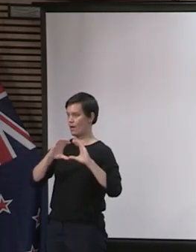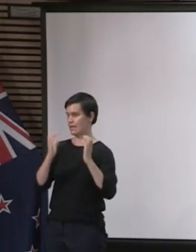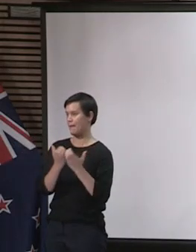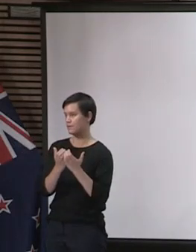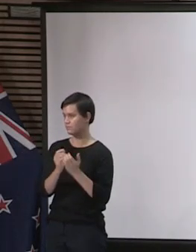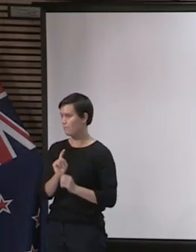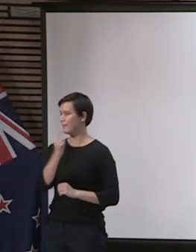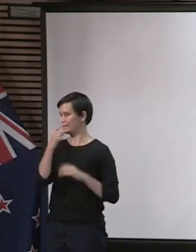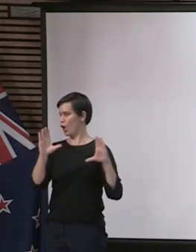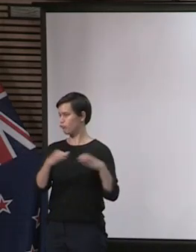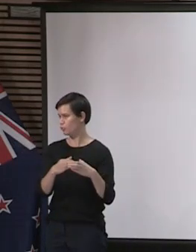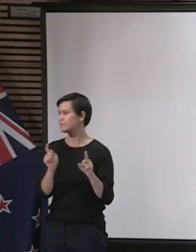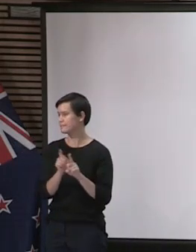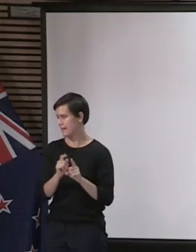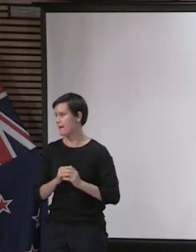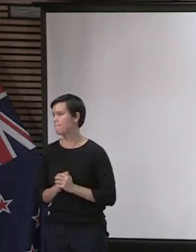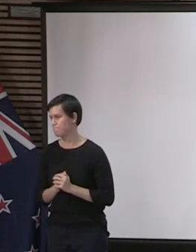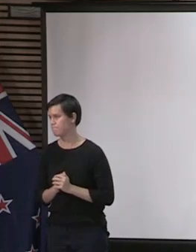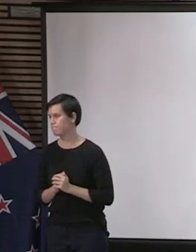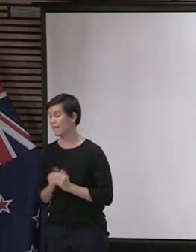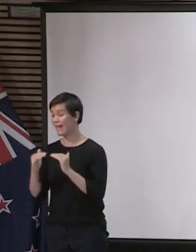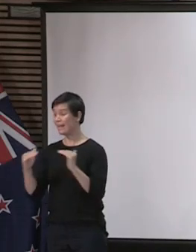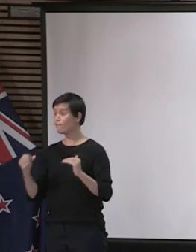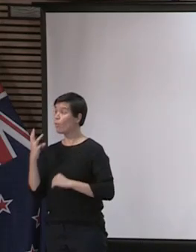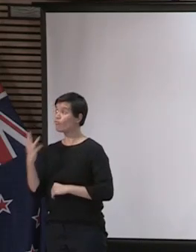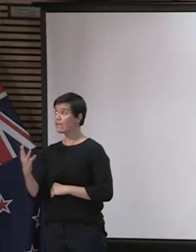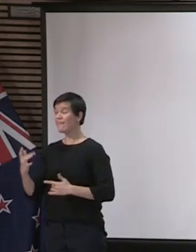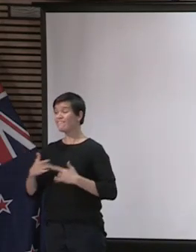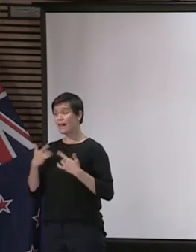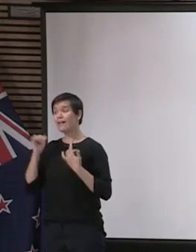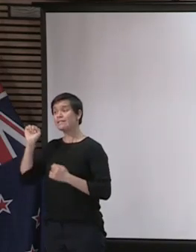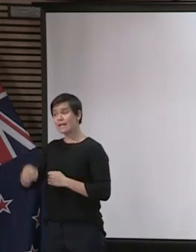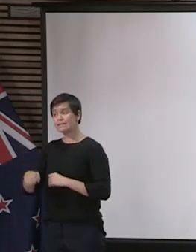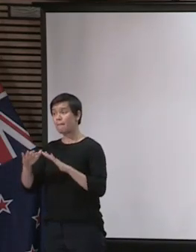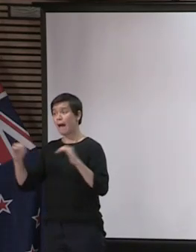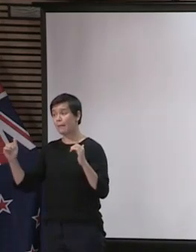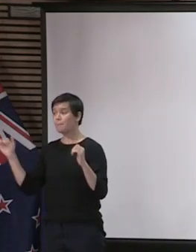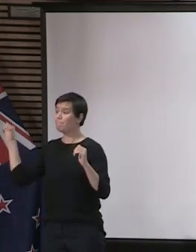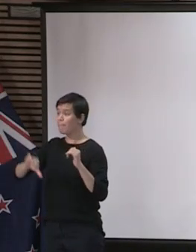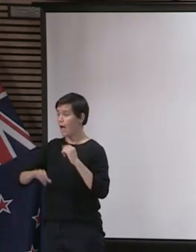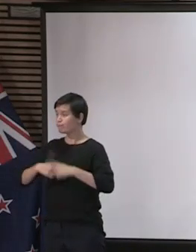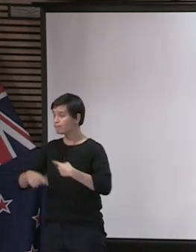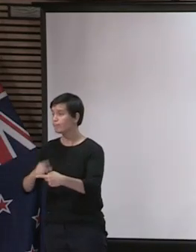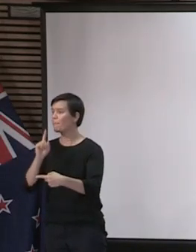likewise have mirrored that in working through in Cabinet in